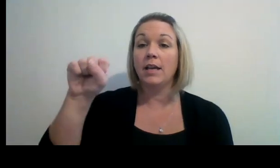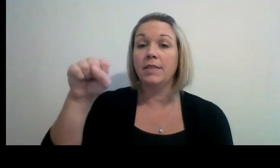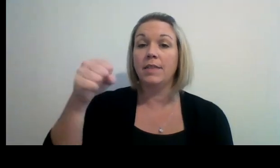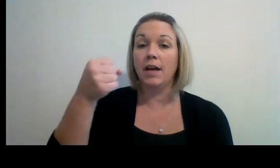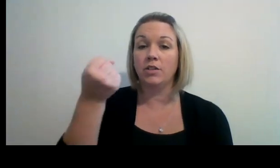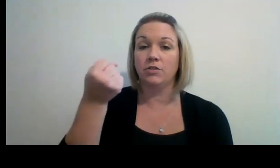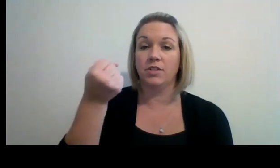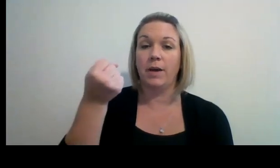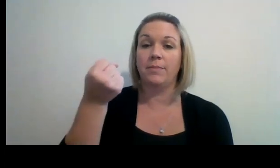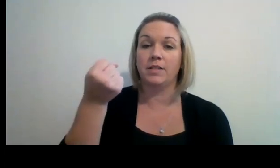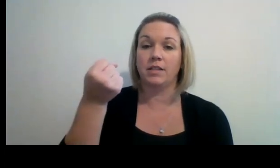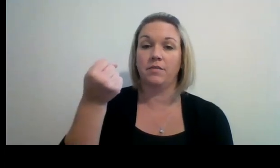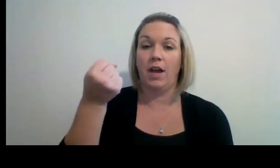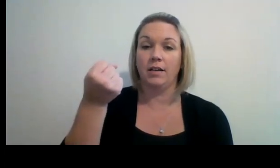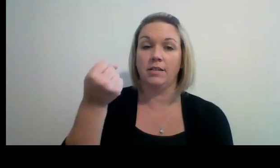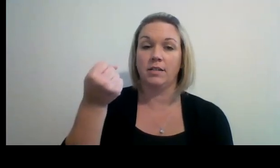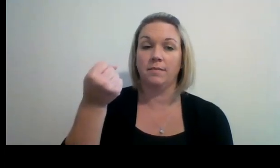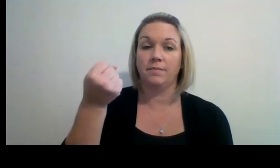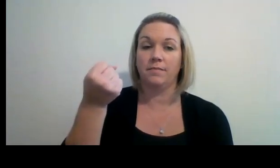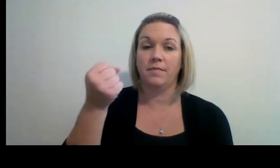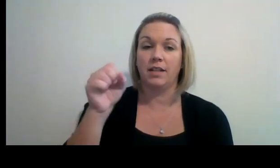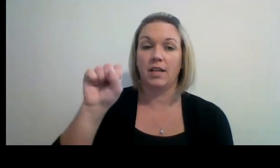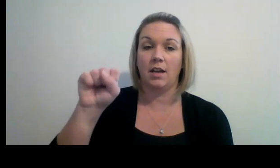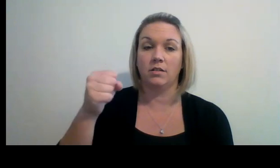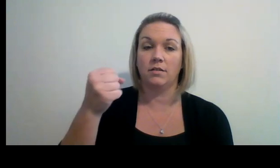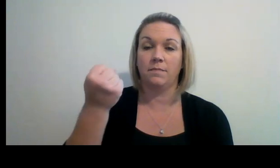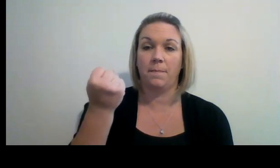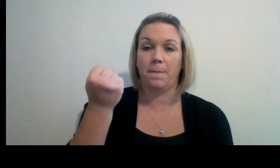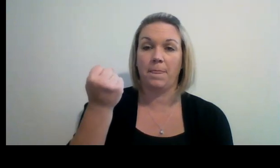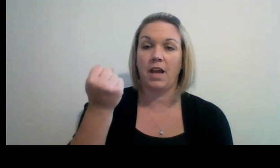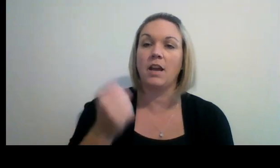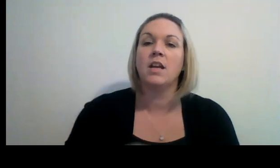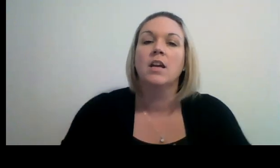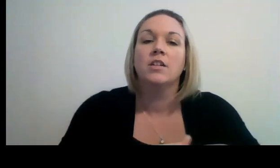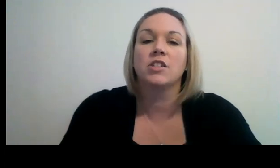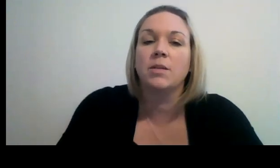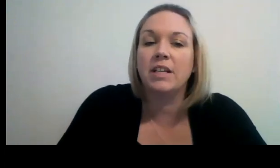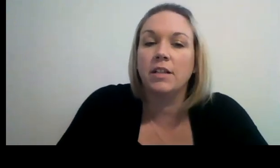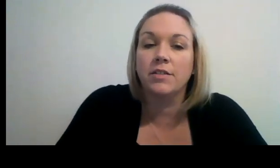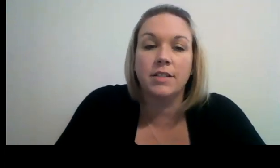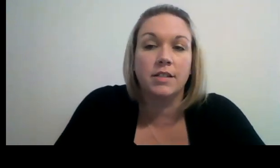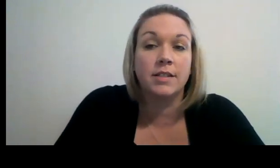and then use my possessive 's at the end. Okay, just to be clear this is